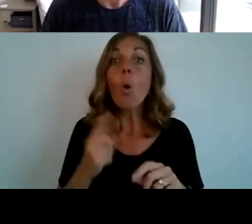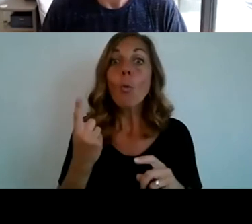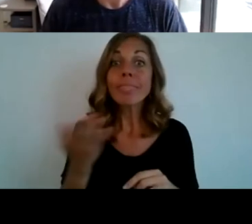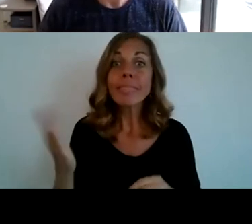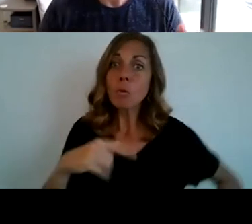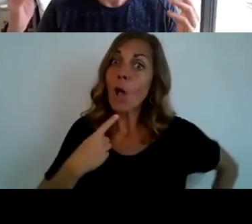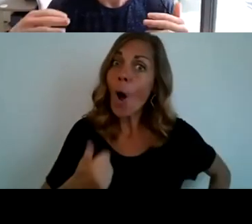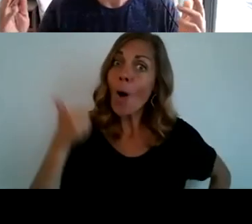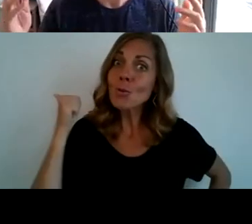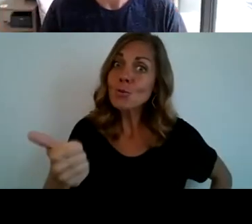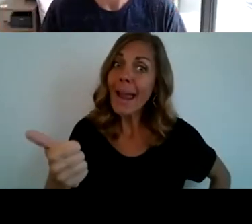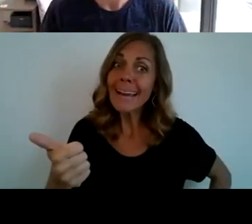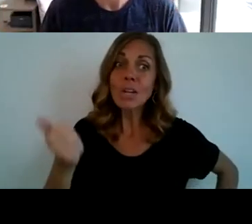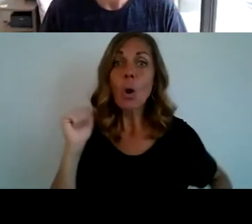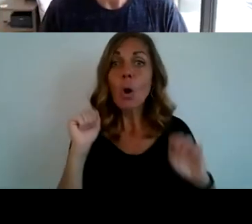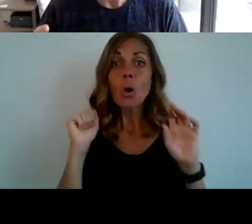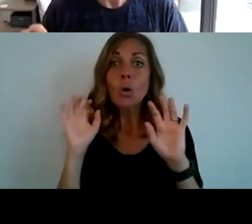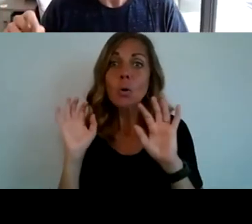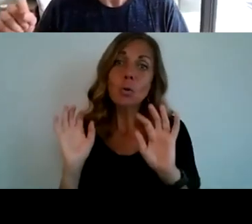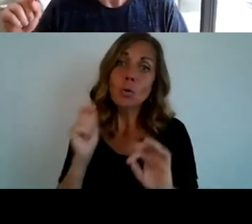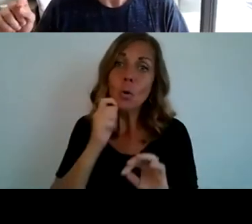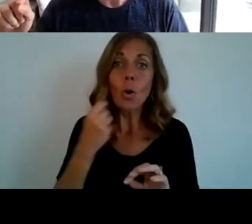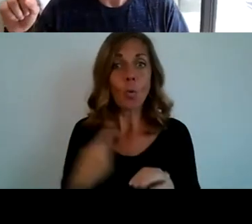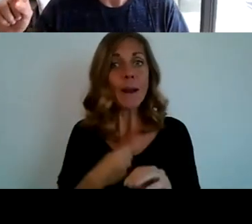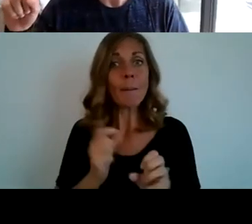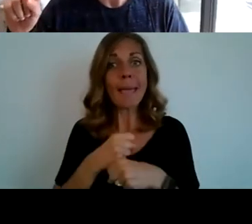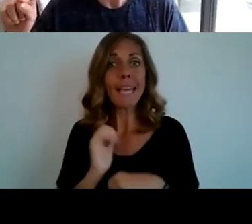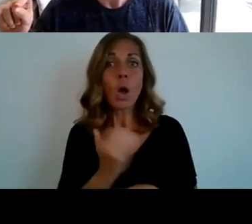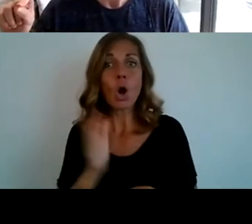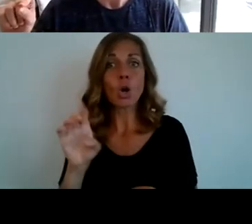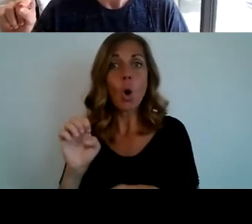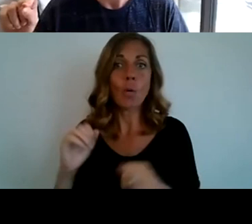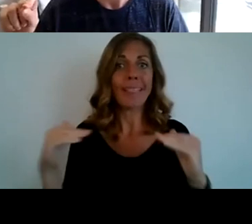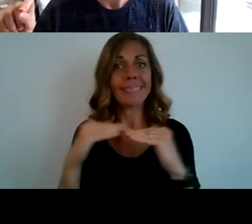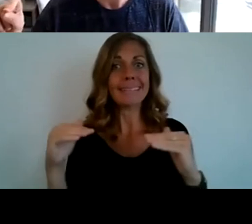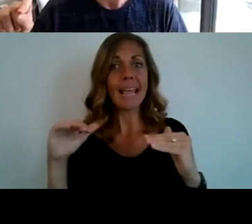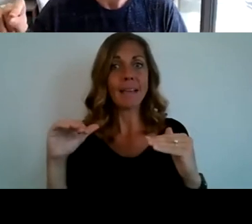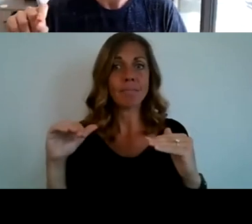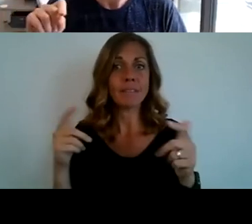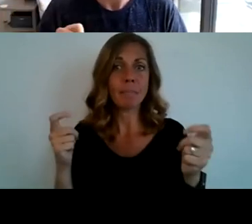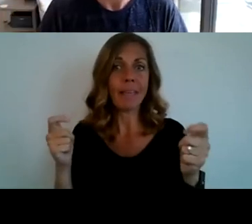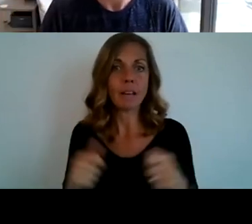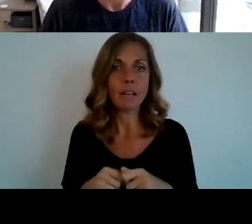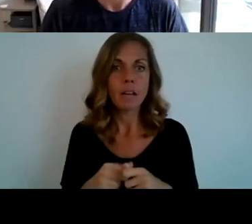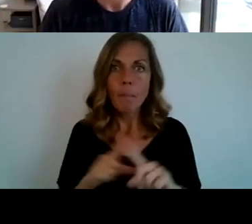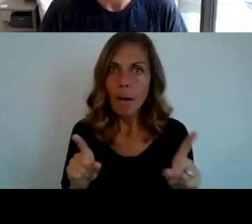we're emitting code at roughly the same rate. We should have expected to slow down. Maybe,